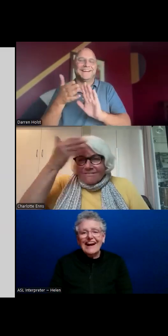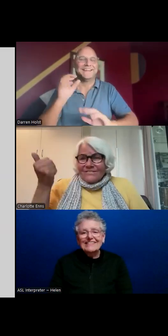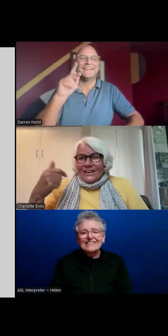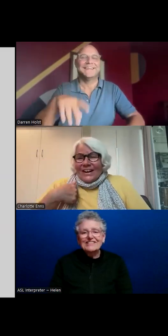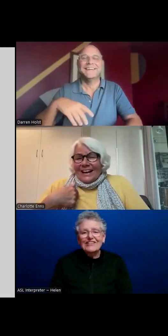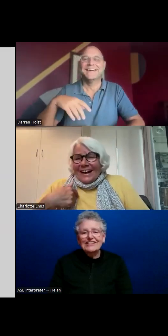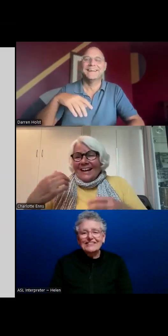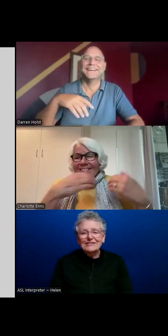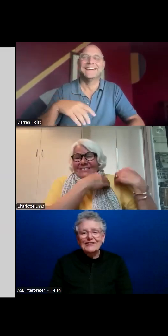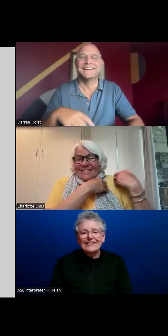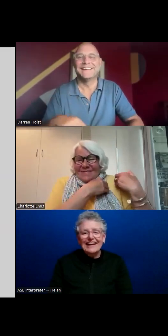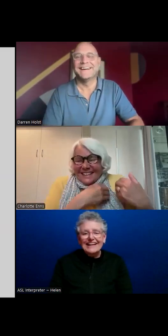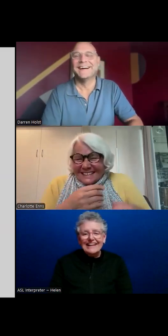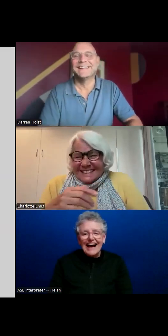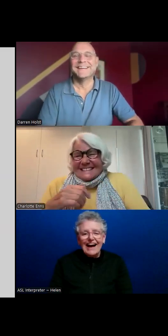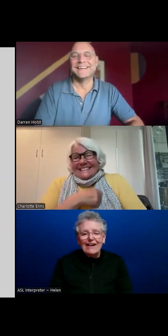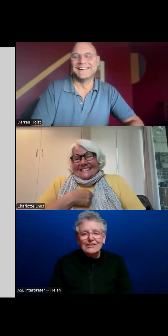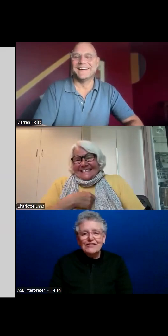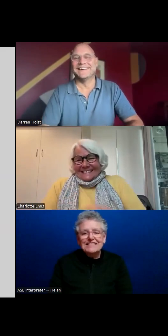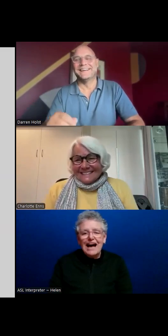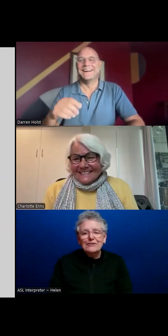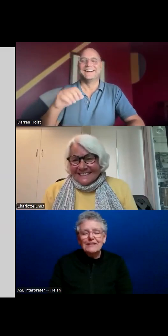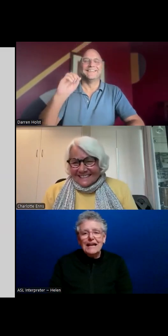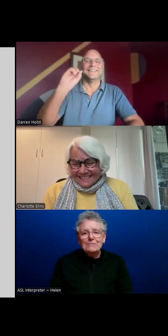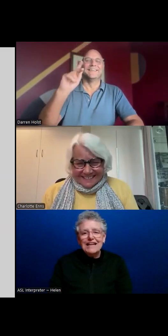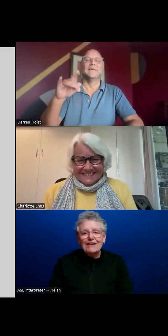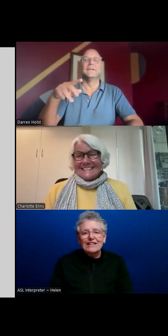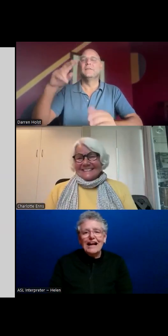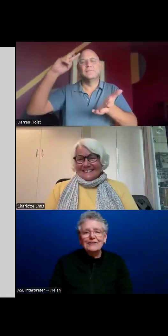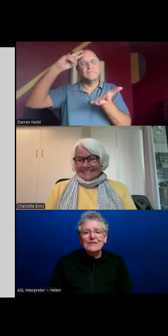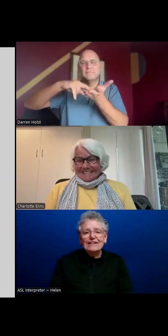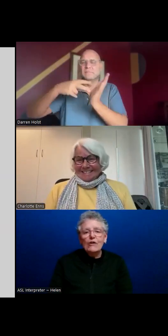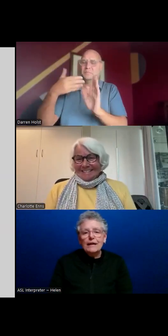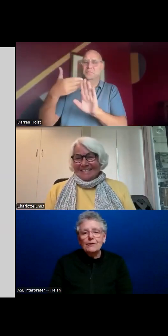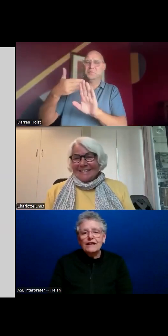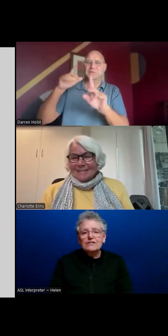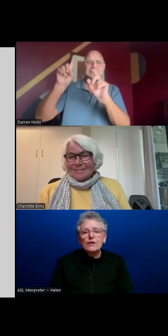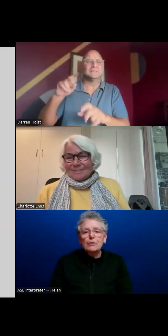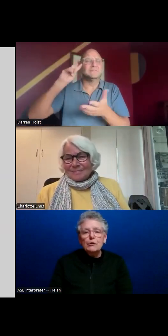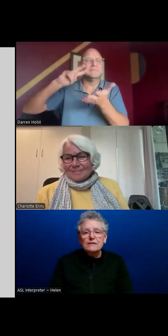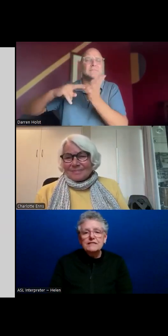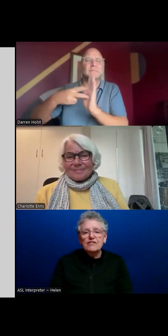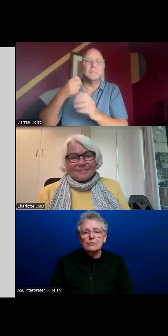Oh, thank you. I clicked, and Charlotte clicked too. So, okay, Charlotte says, I'll do that. I'm sorry, Darren, I'll do that. Okay, perfect. So the purpose